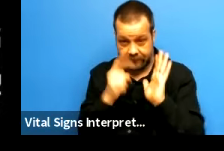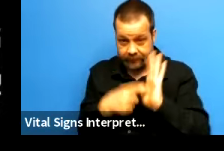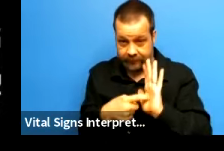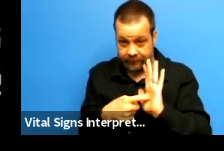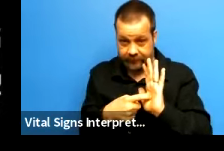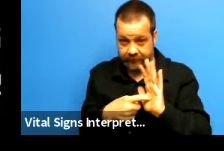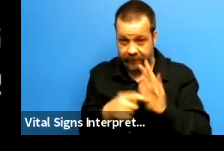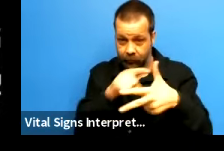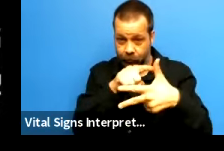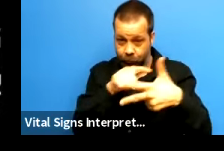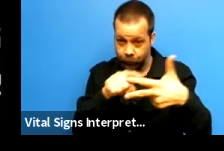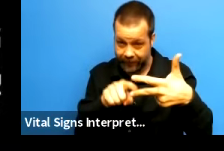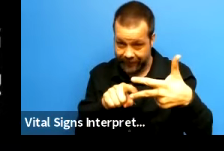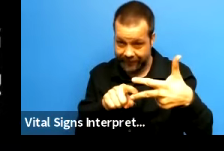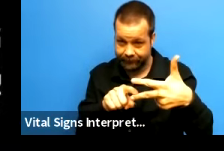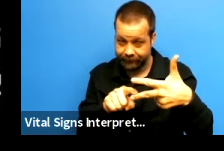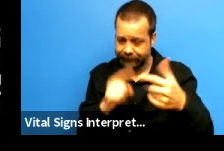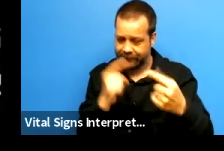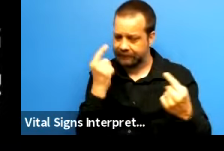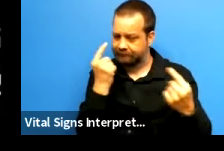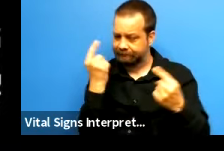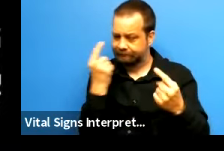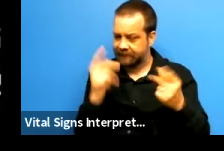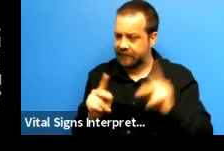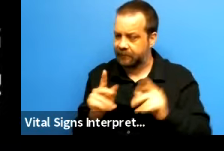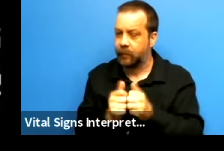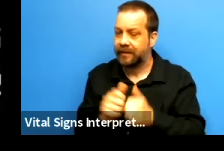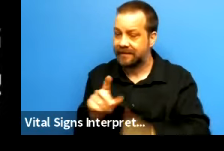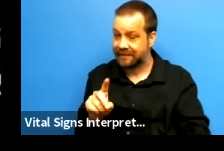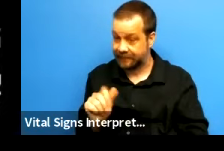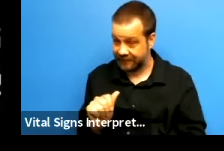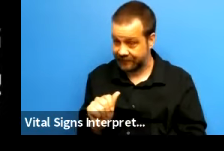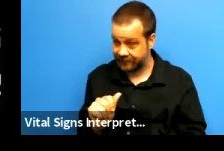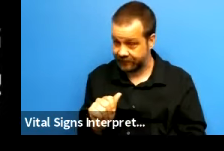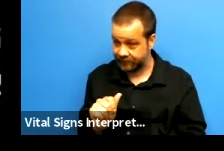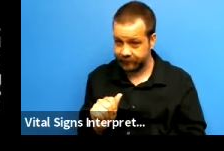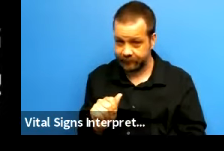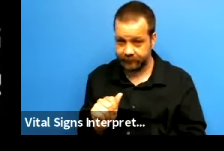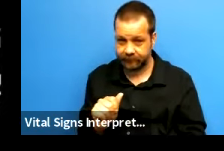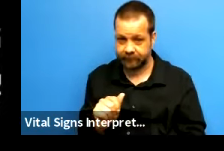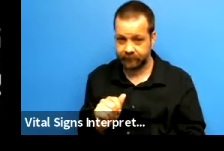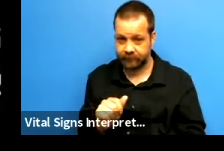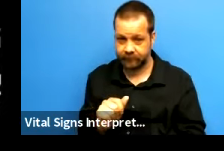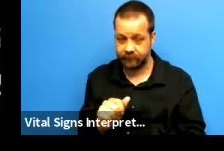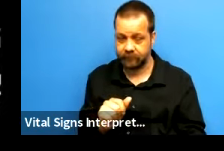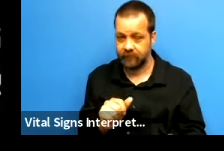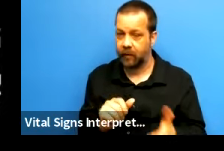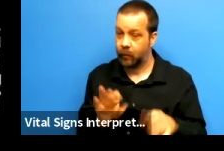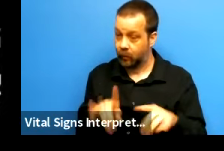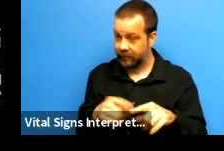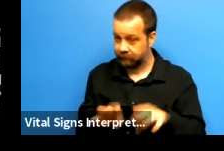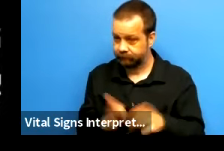3 considerations of people with disabilities. So think about that as businesses reopen.